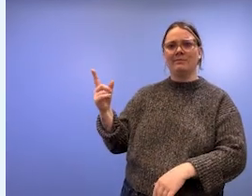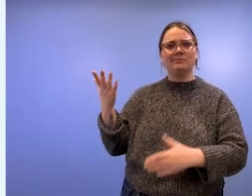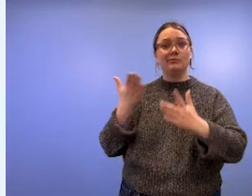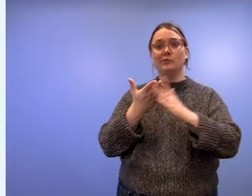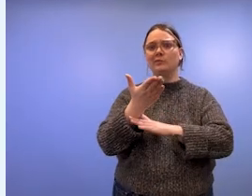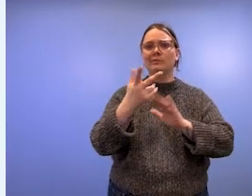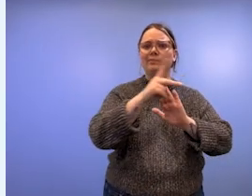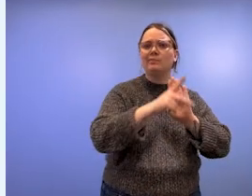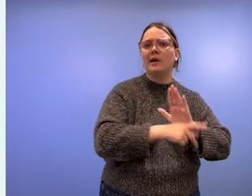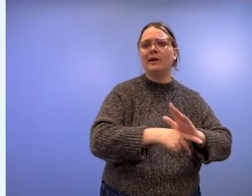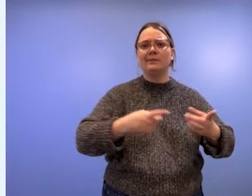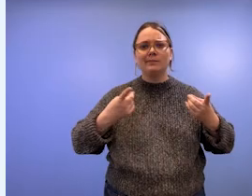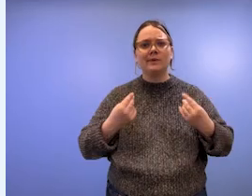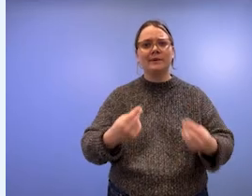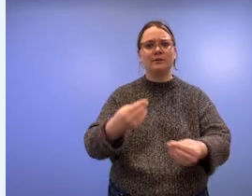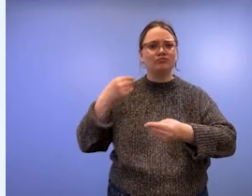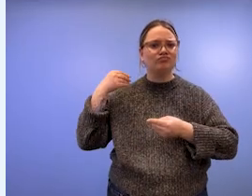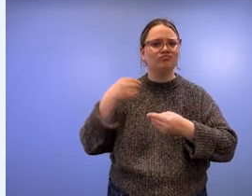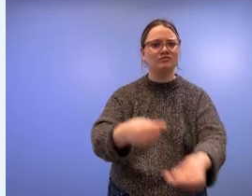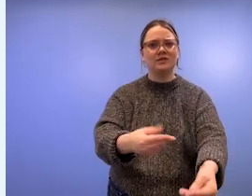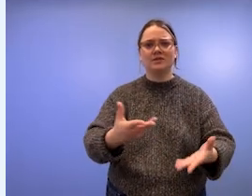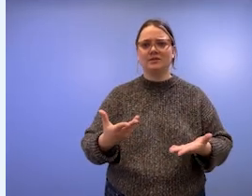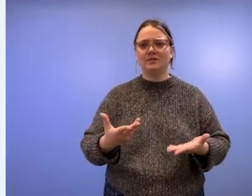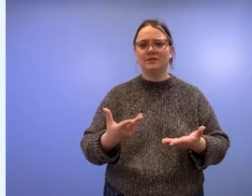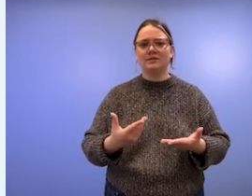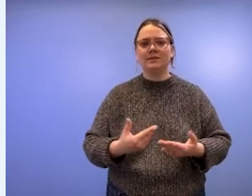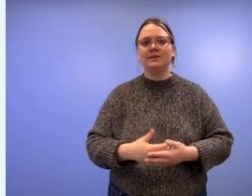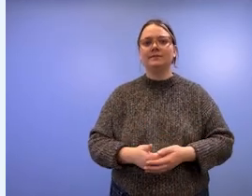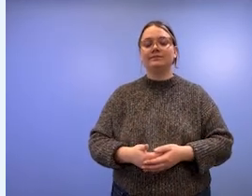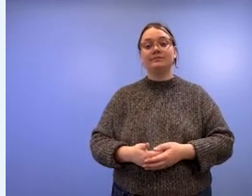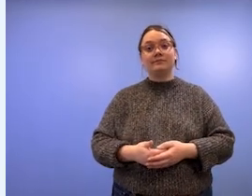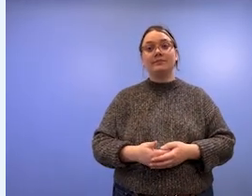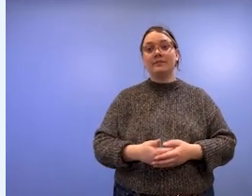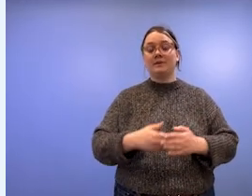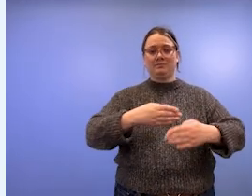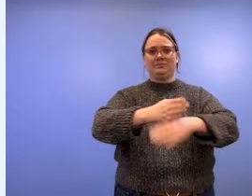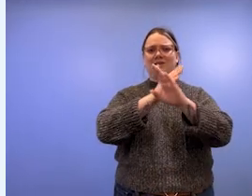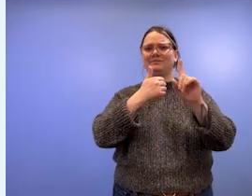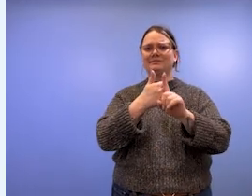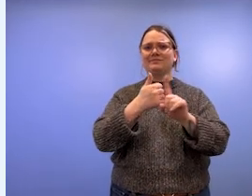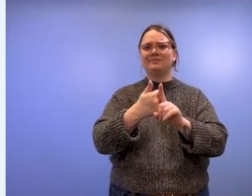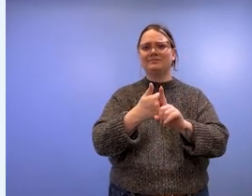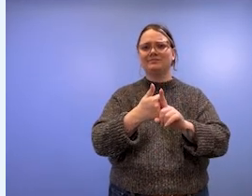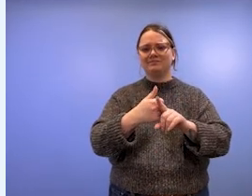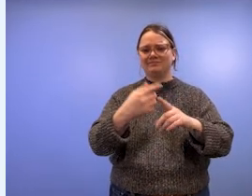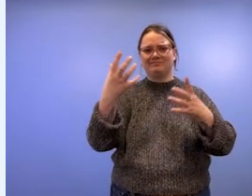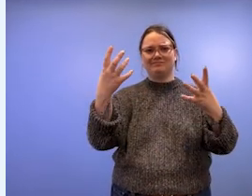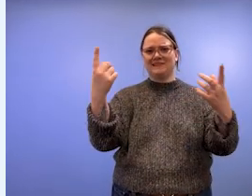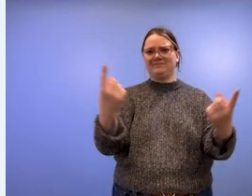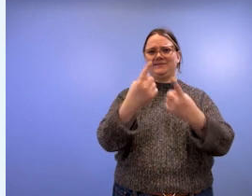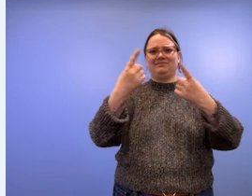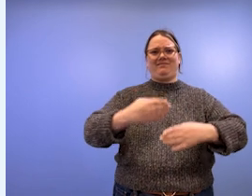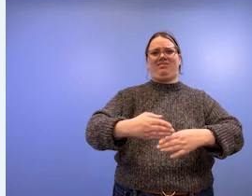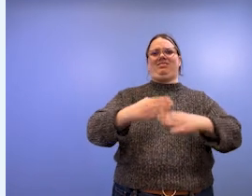through a policy or practice. And barriers are obstacles that make it hard or really impossible